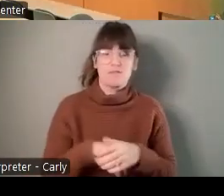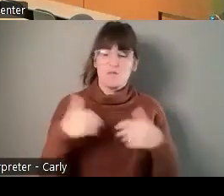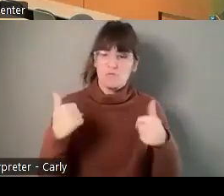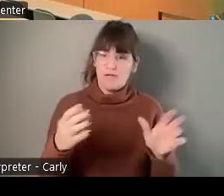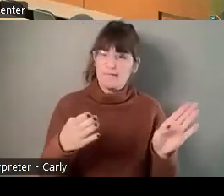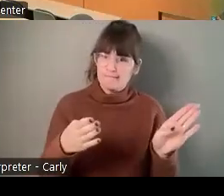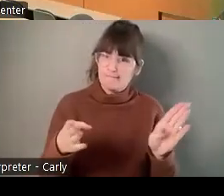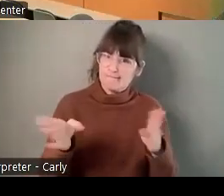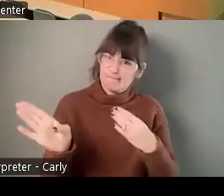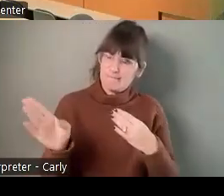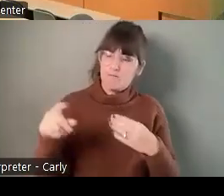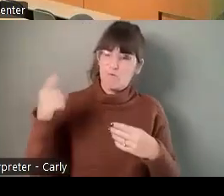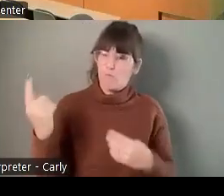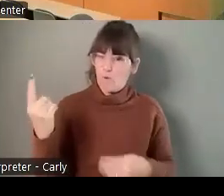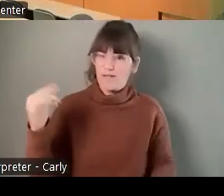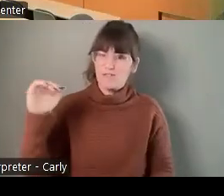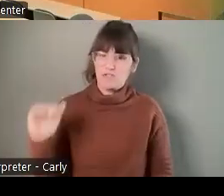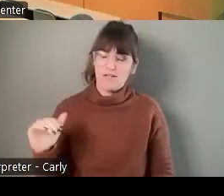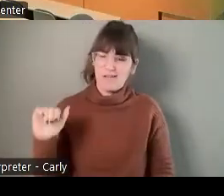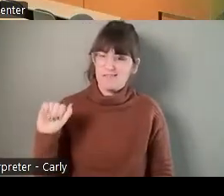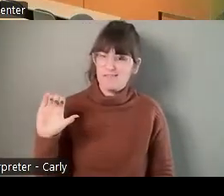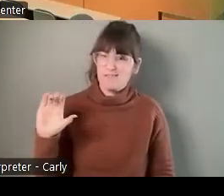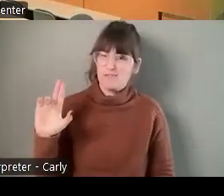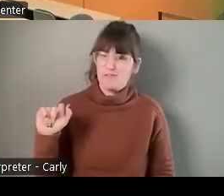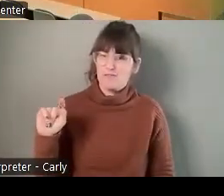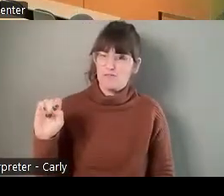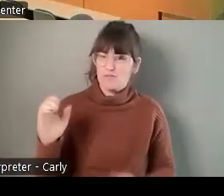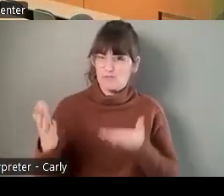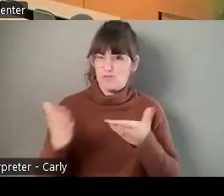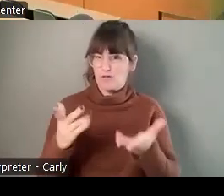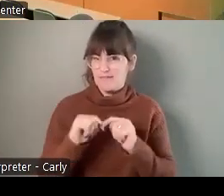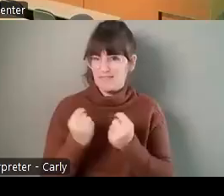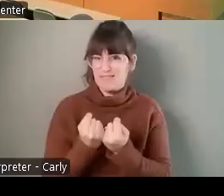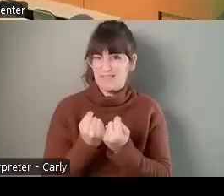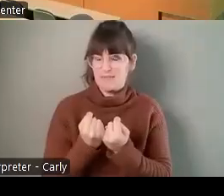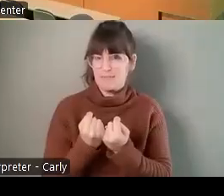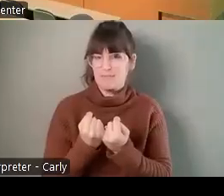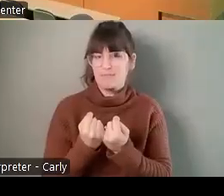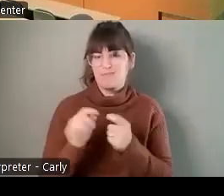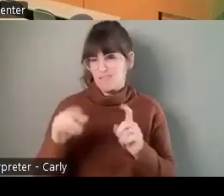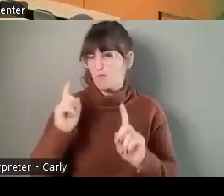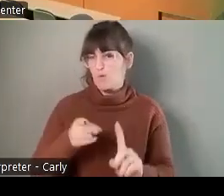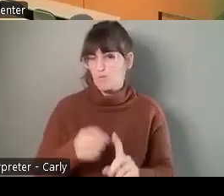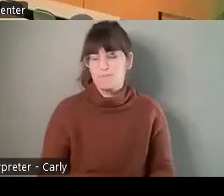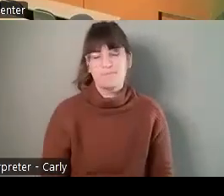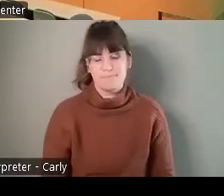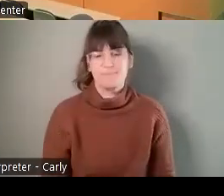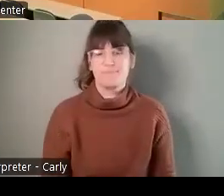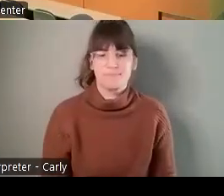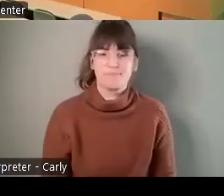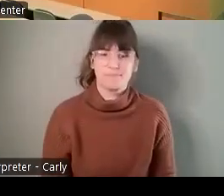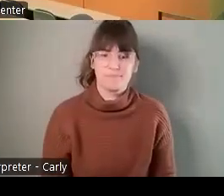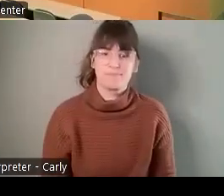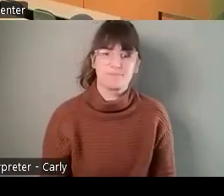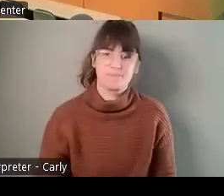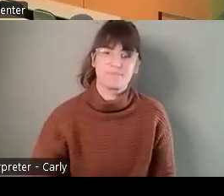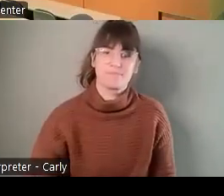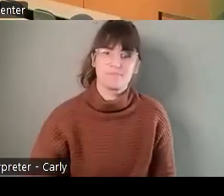one child acute service team with no uh you know boundaries or differences in what people can do.